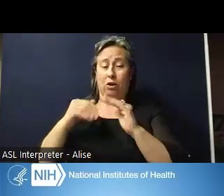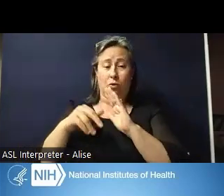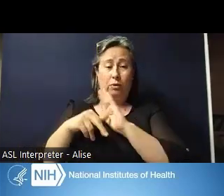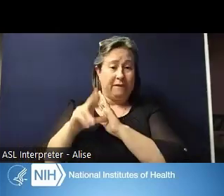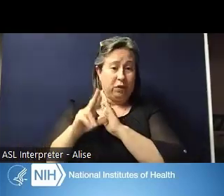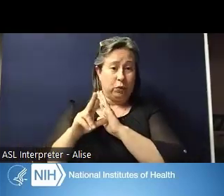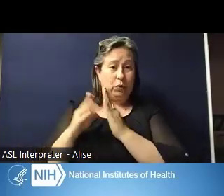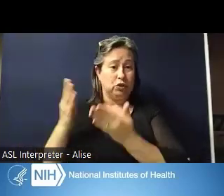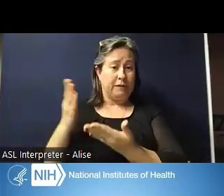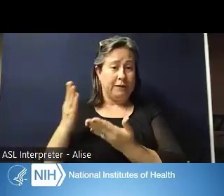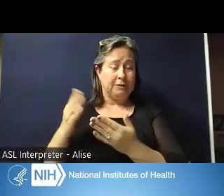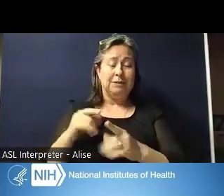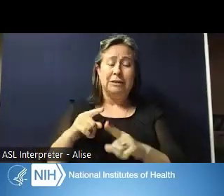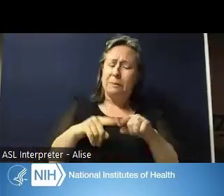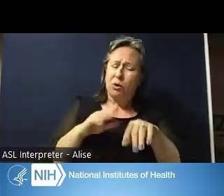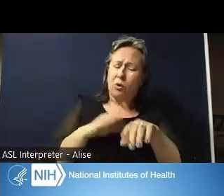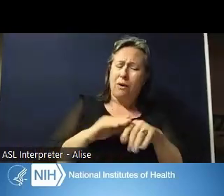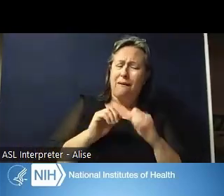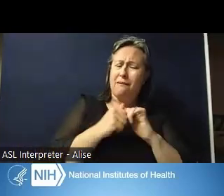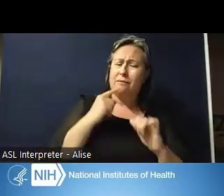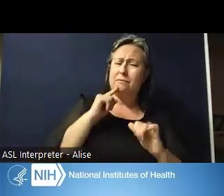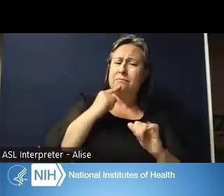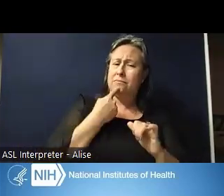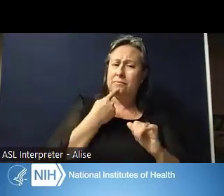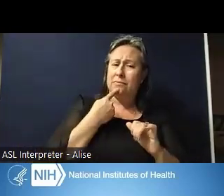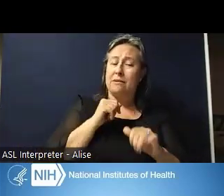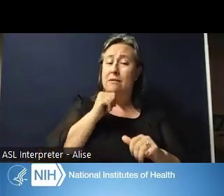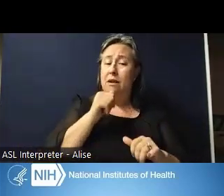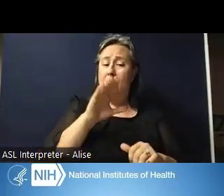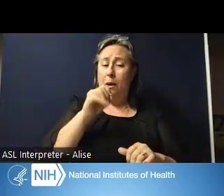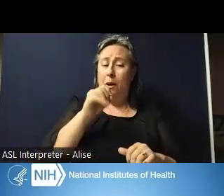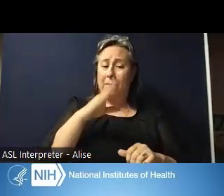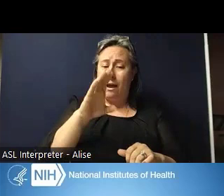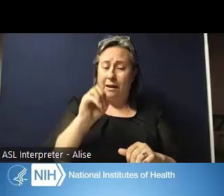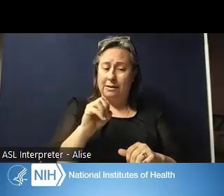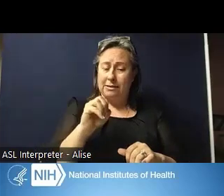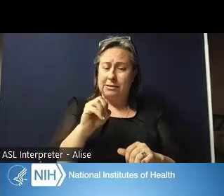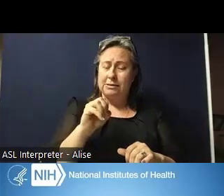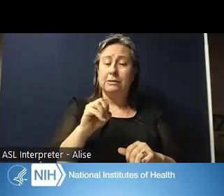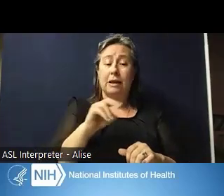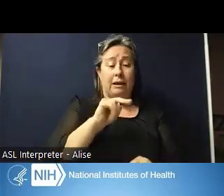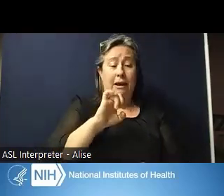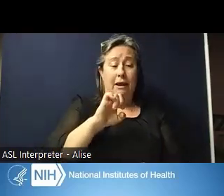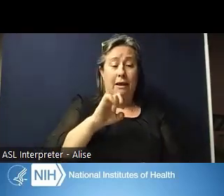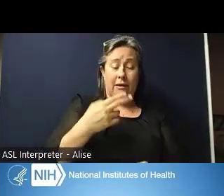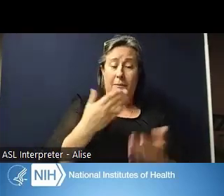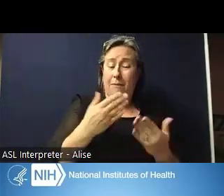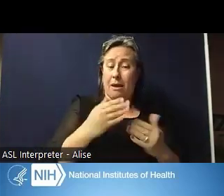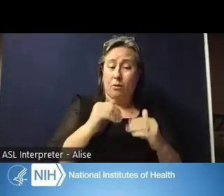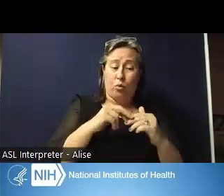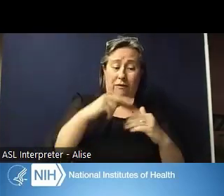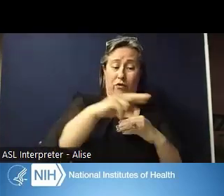Depending on the seriousness of the noncompliance items, NIH may refer the case to another agency